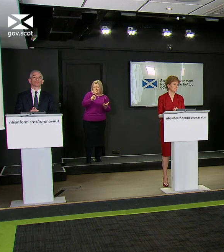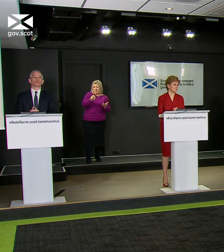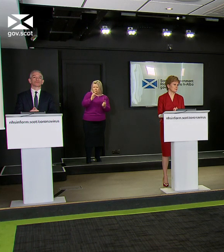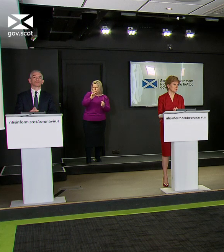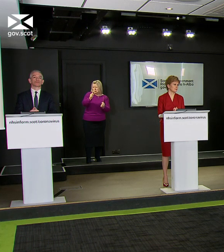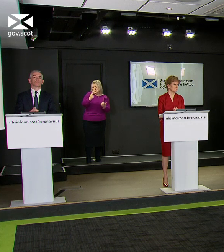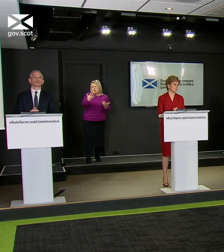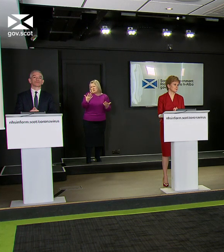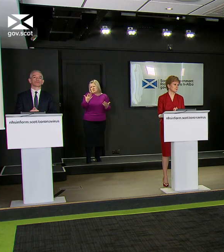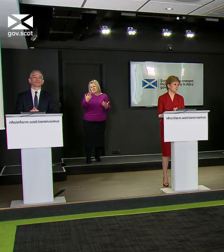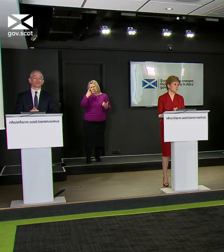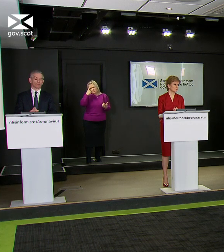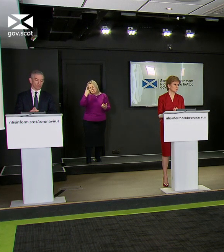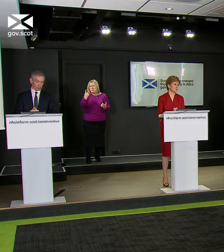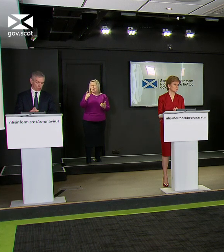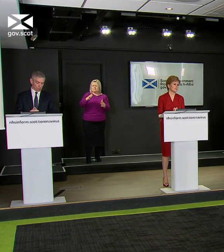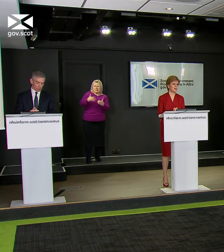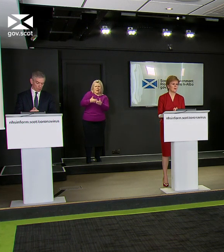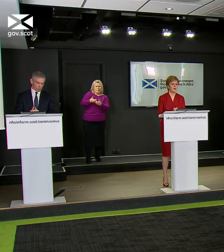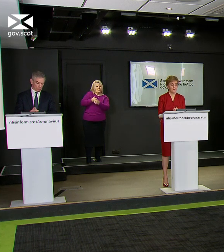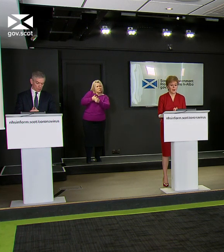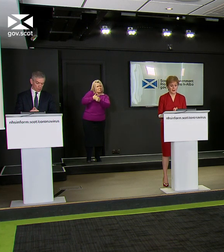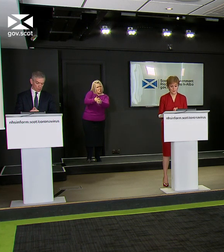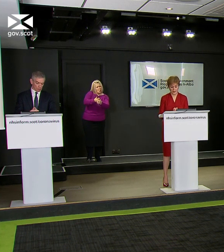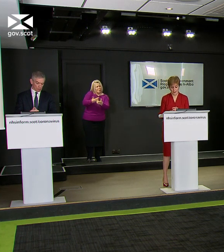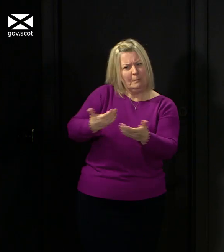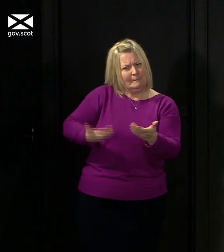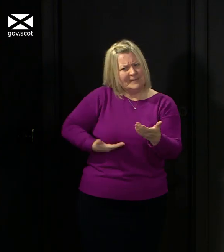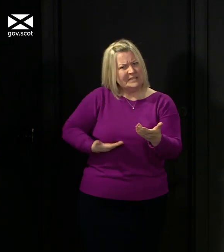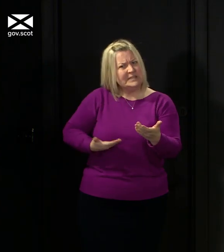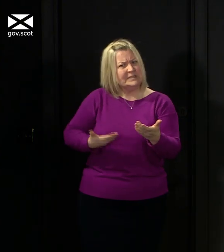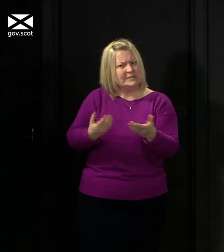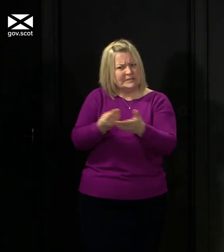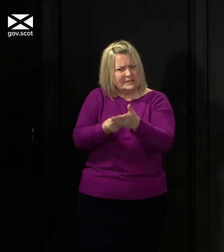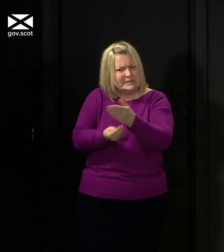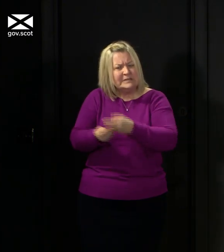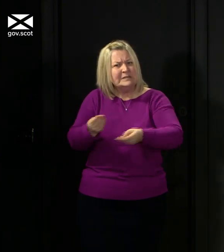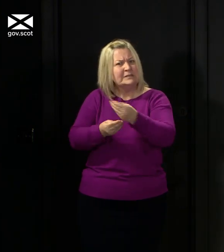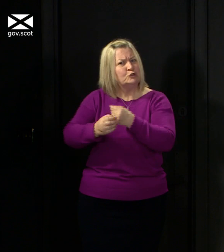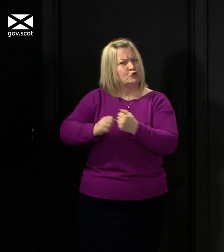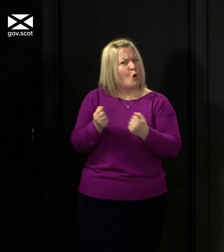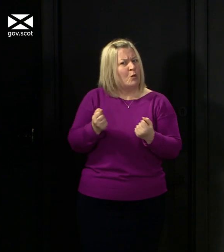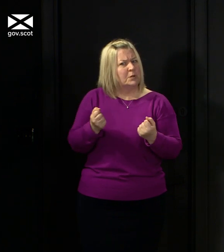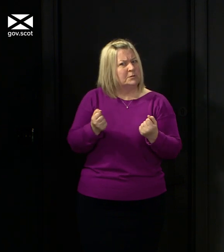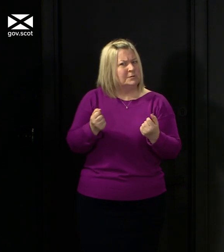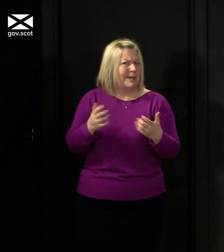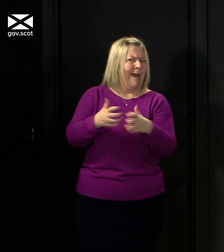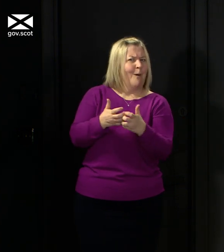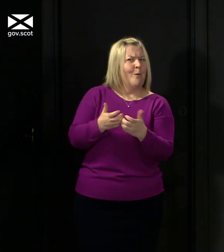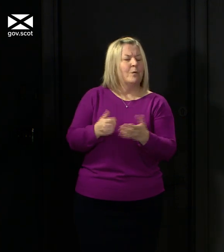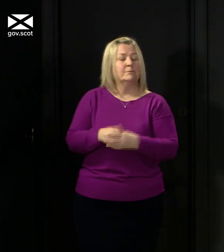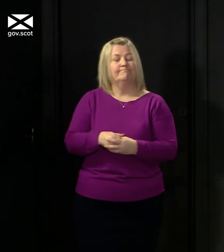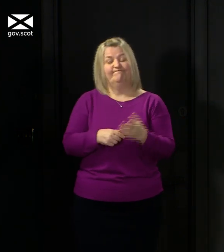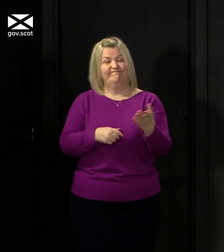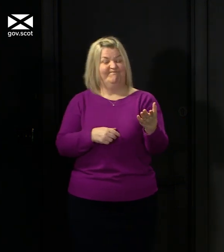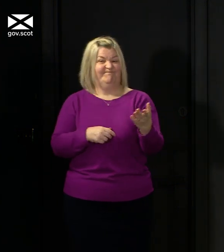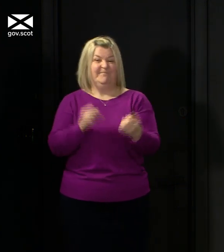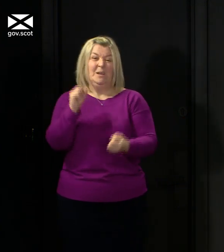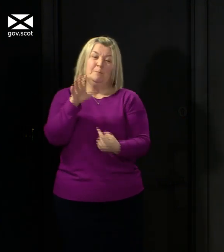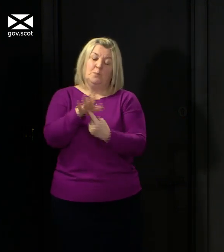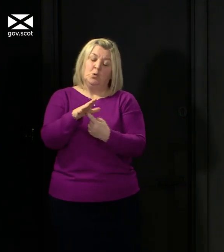I mean, that's an important question Chris. These matters of how we support the economy